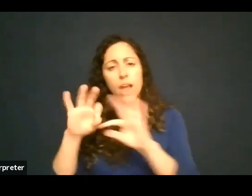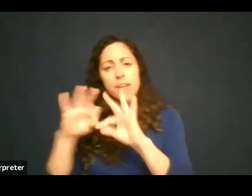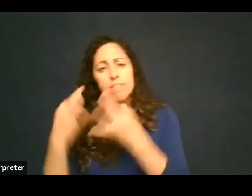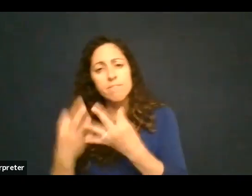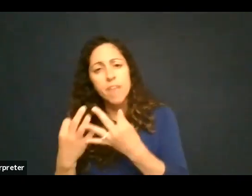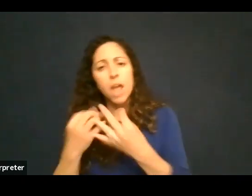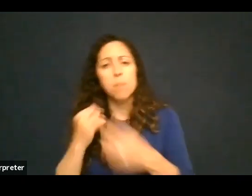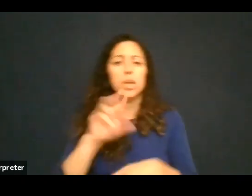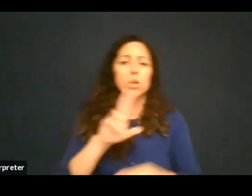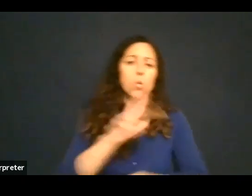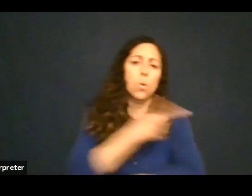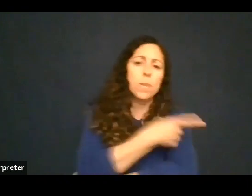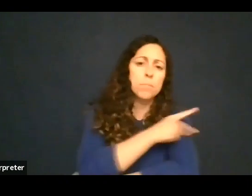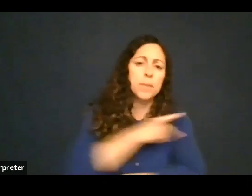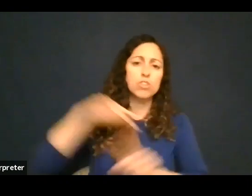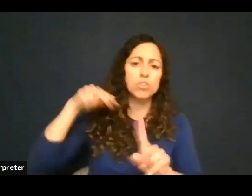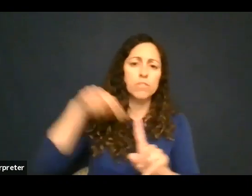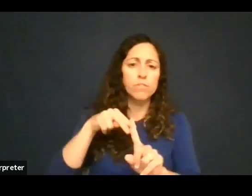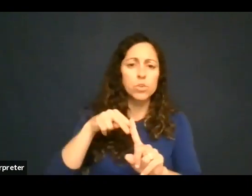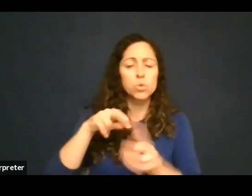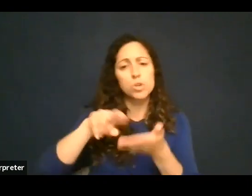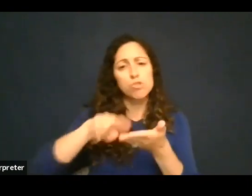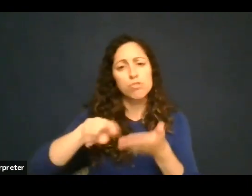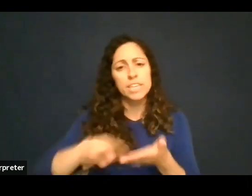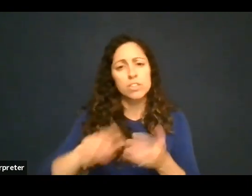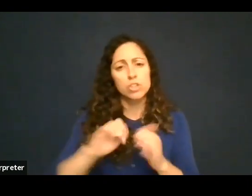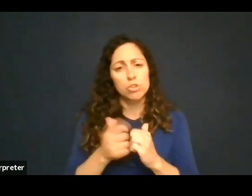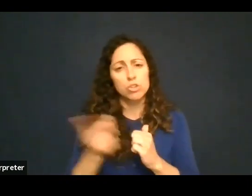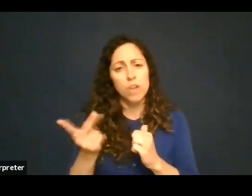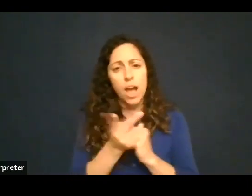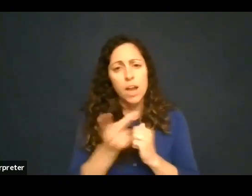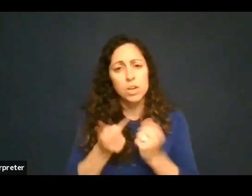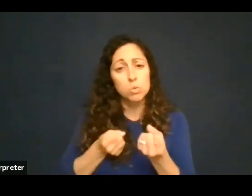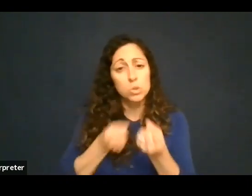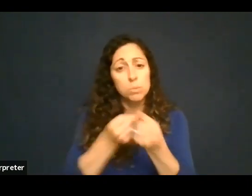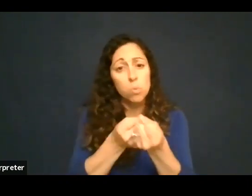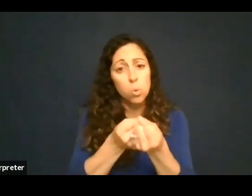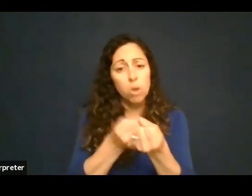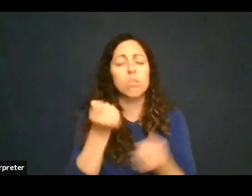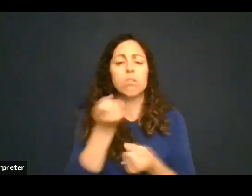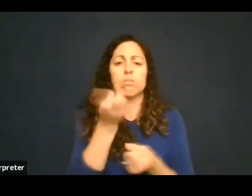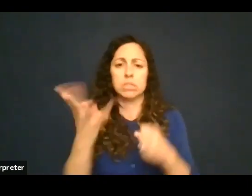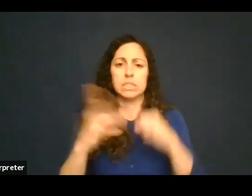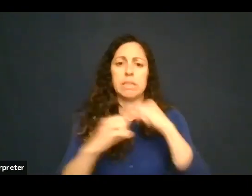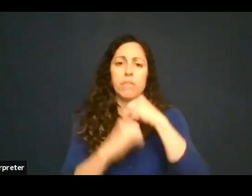In addition to-- there are a number of foundations. So reaching out to them and getting to know them